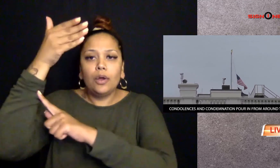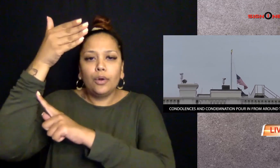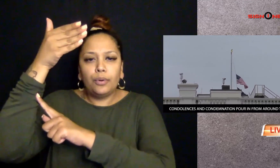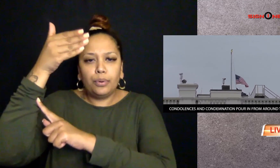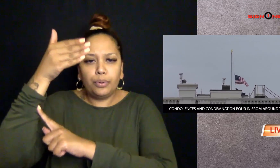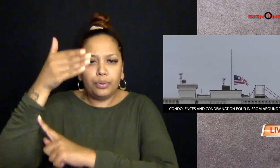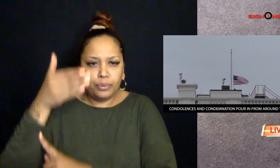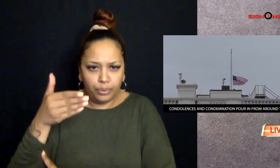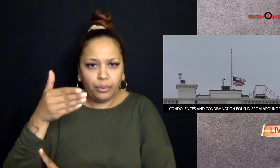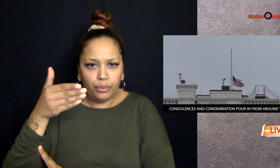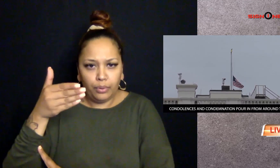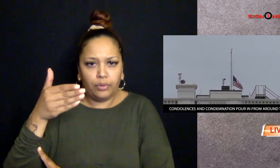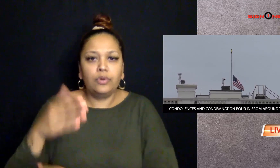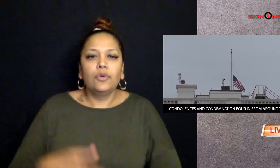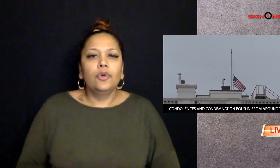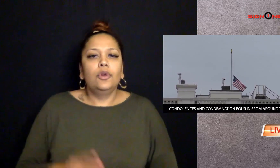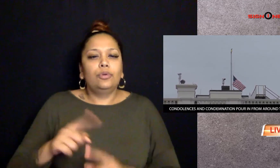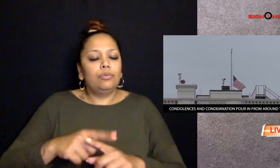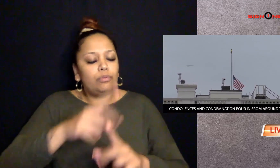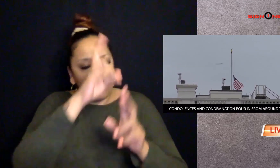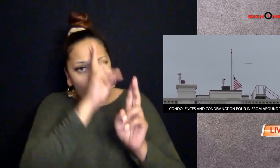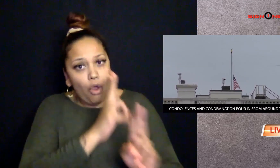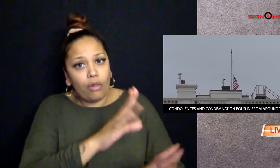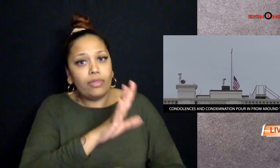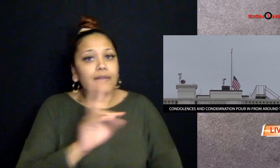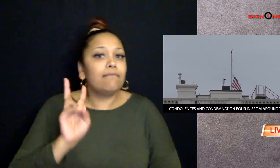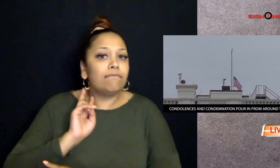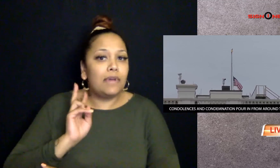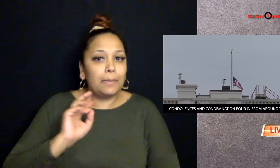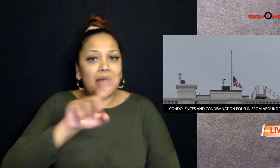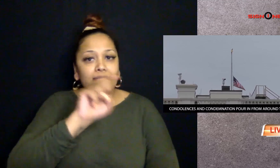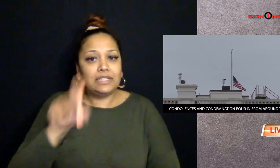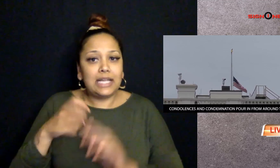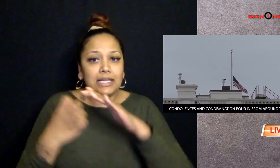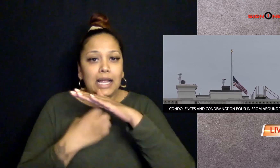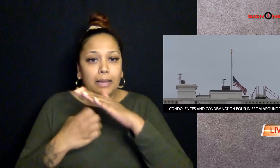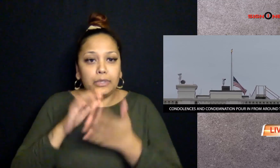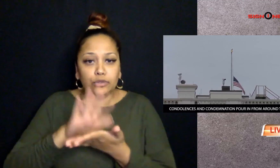flags at the White House have been lowered to half staff in honor of the victims of the